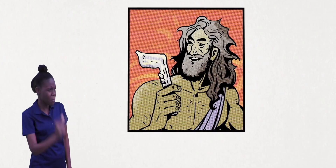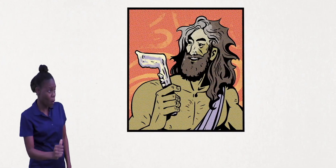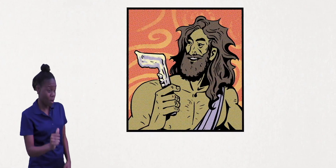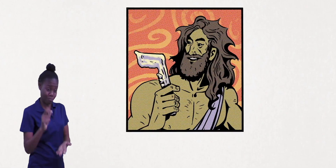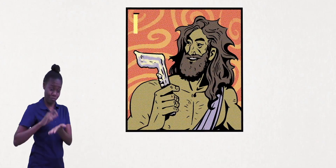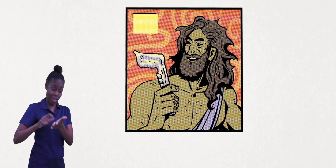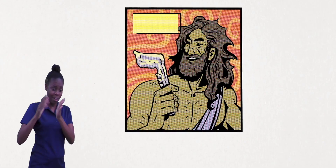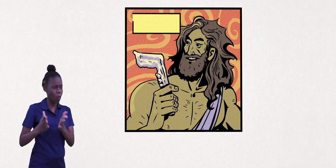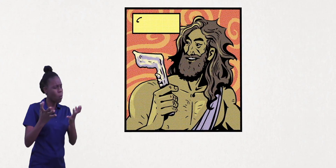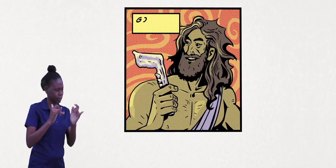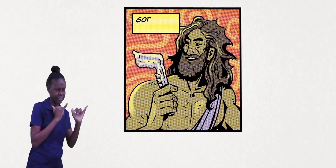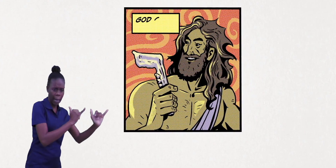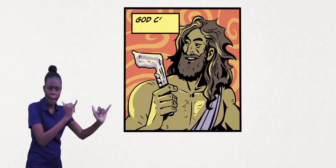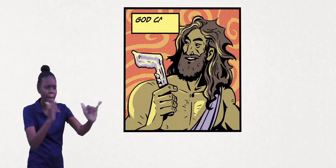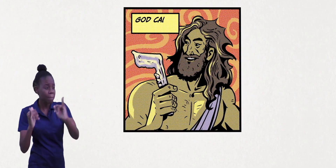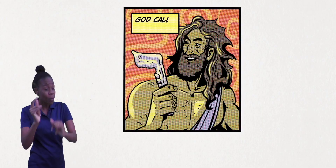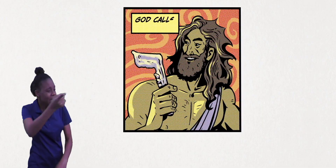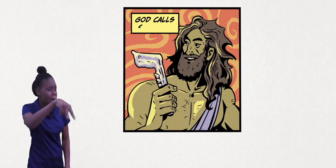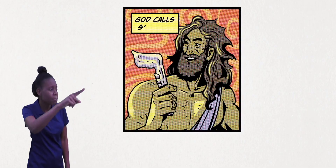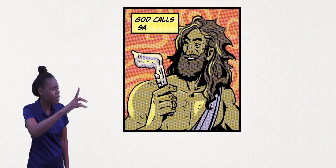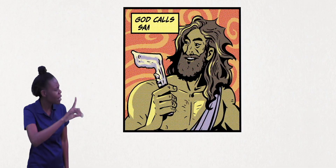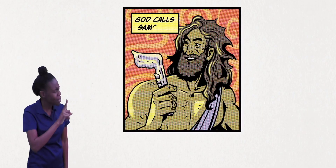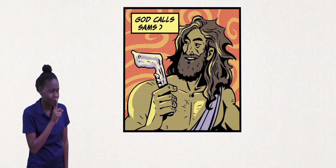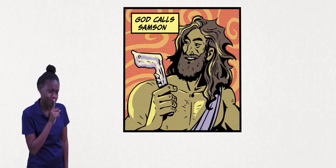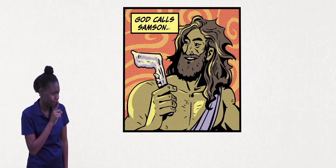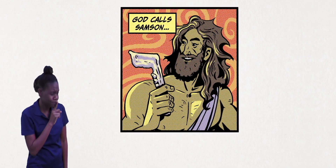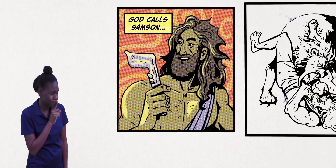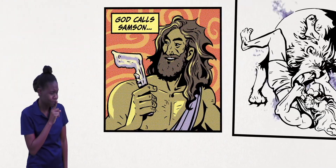wealthy doesn’t mean the author wants me to act like them?